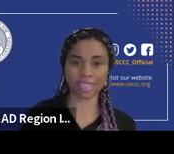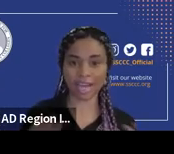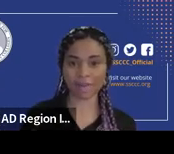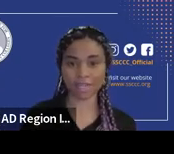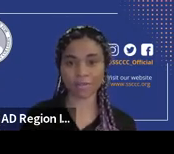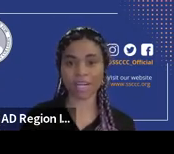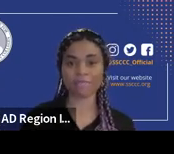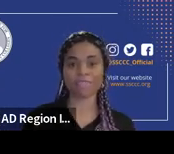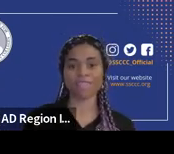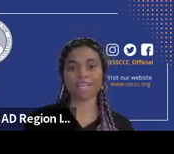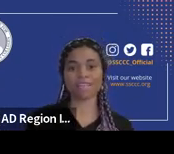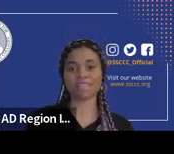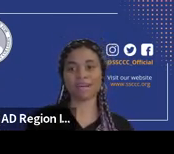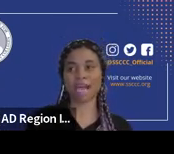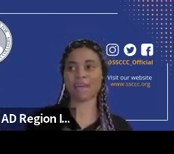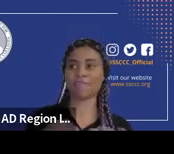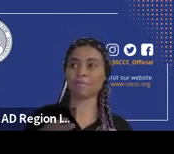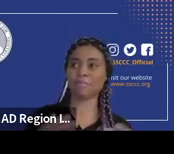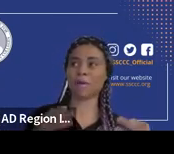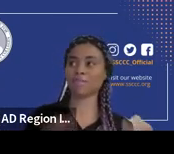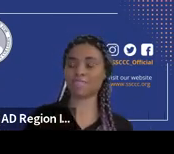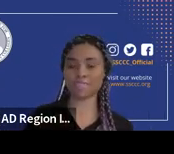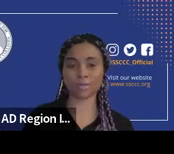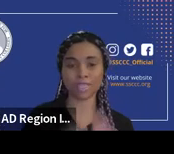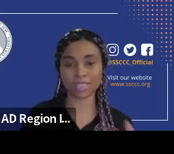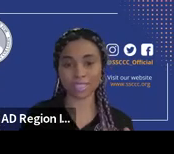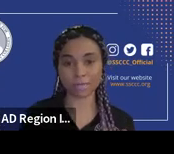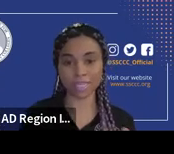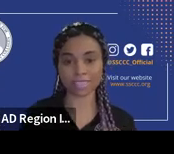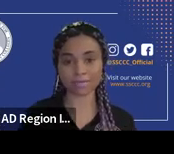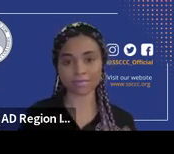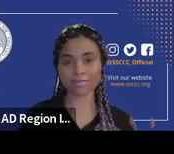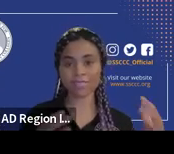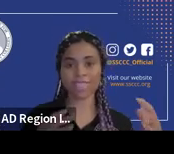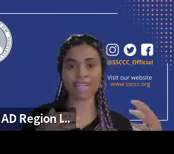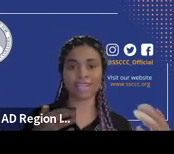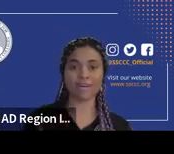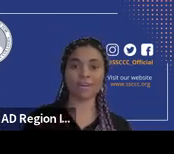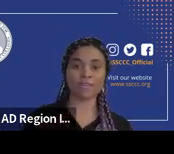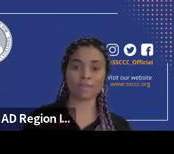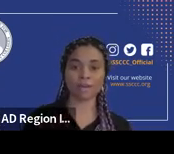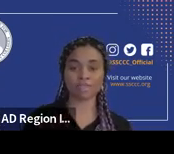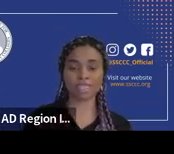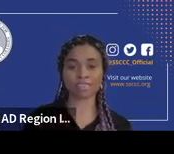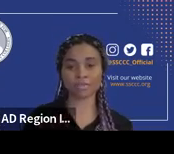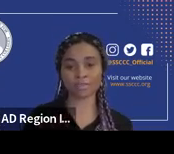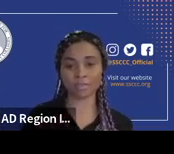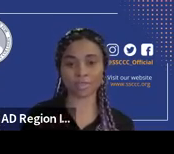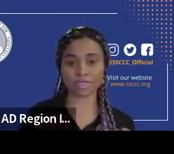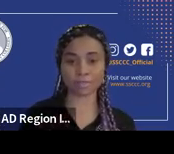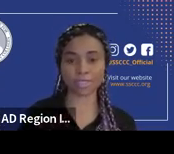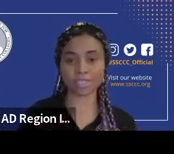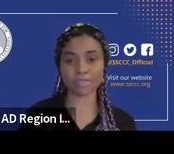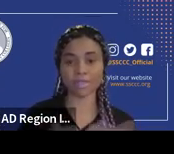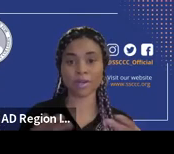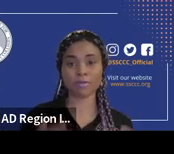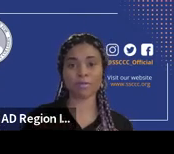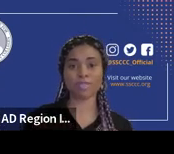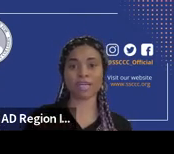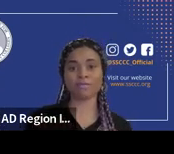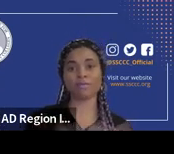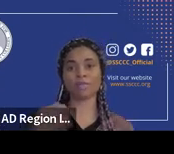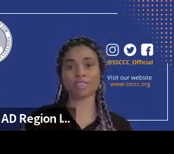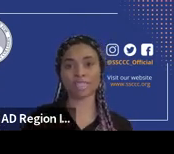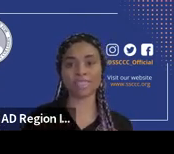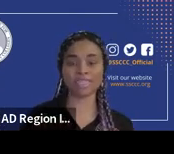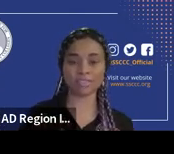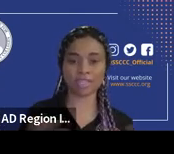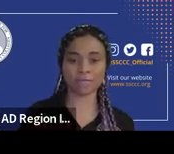I think that would help a lot. I think that having policies within DSP that allow for accommodations for students with disabilities would be really helpful.